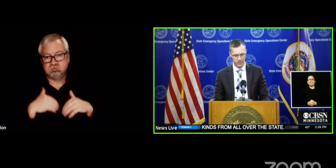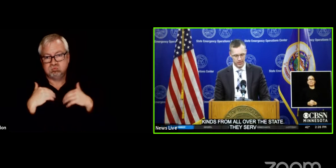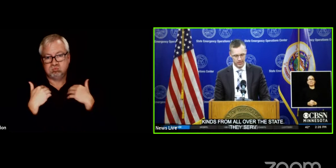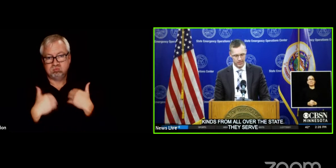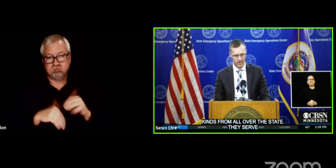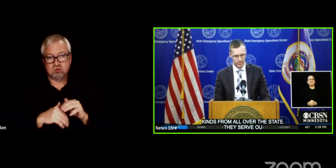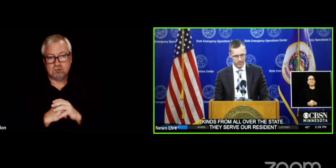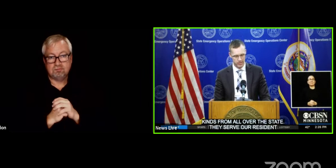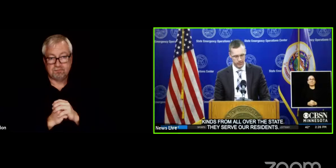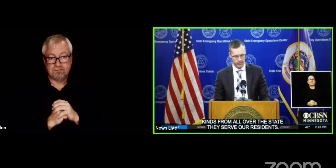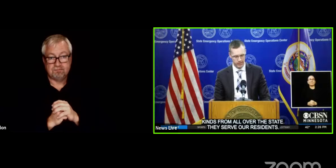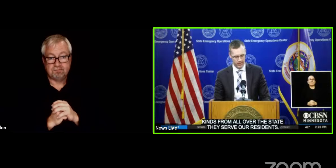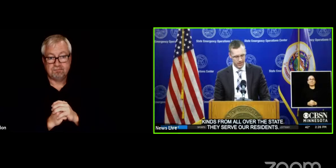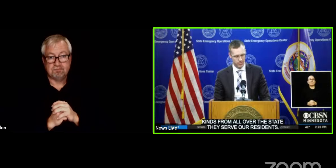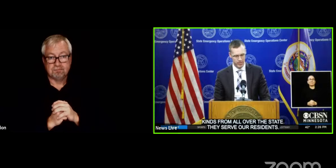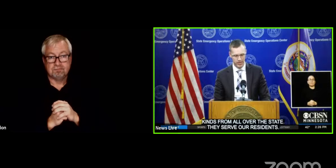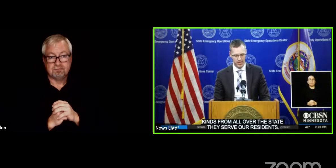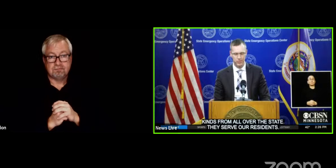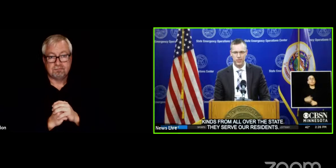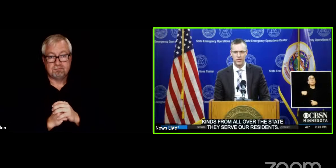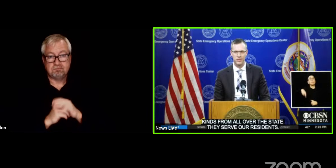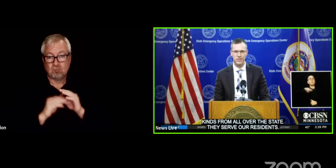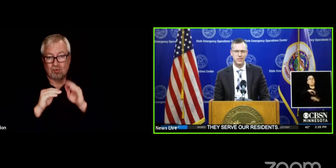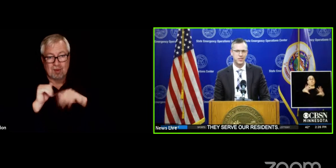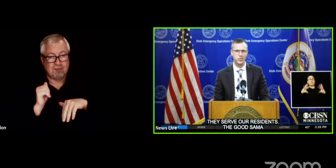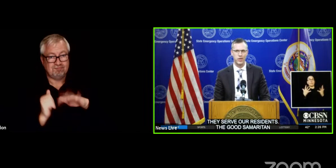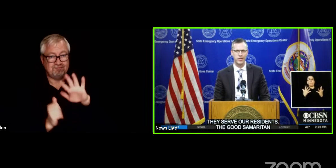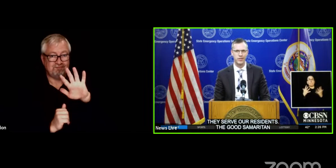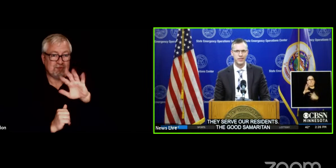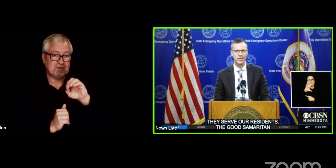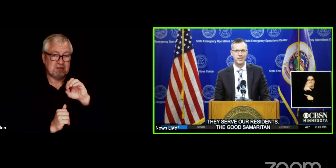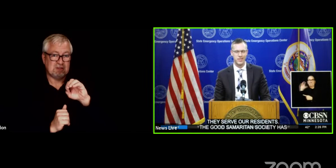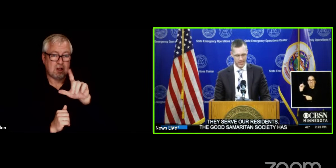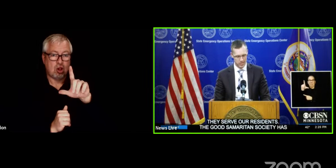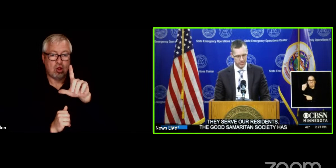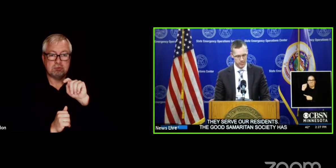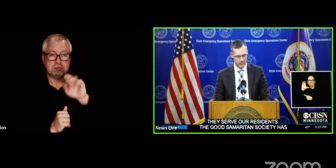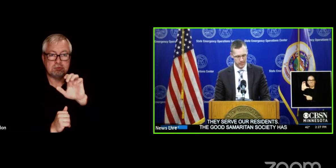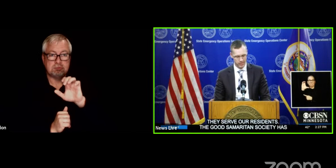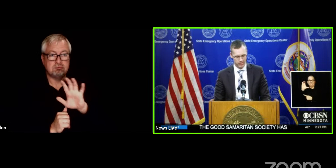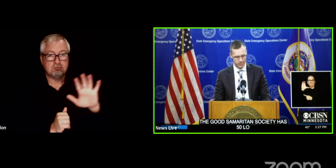ACROSS STATE OF MINNESOTA, FROM INTERNATIONAL FALLS TO STILLWATER, TO St. JAMES MINNESOTA.